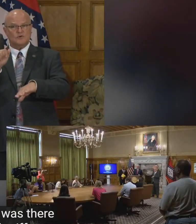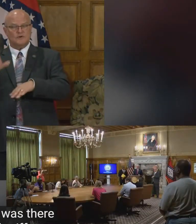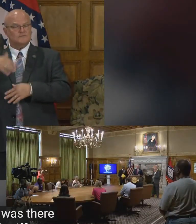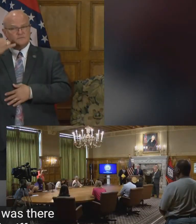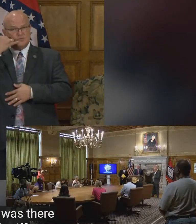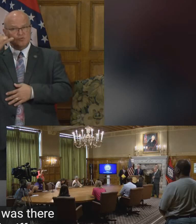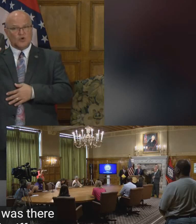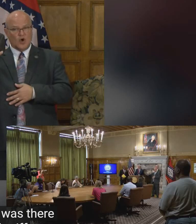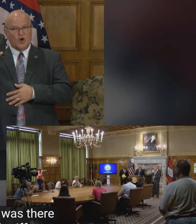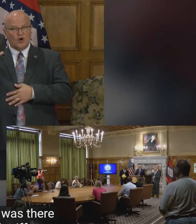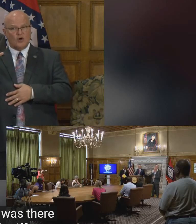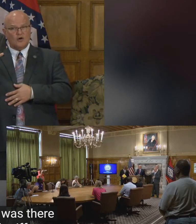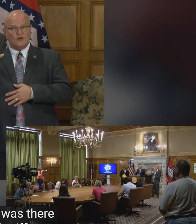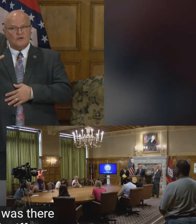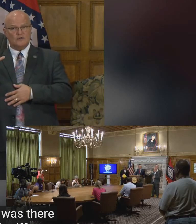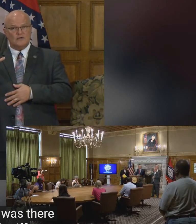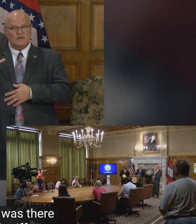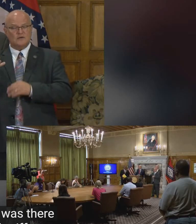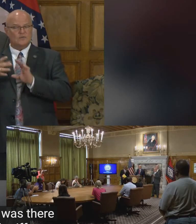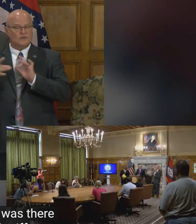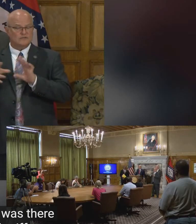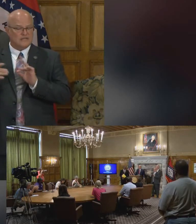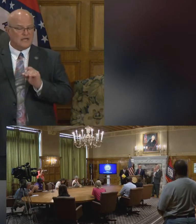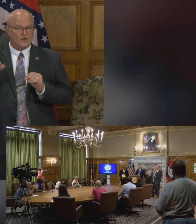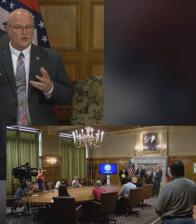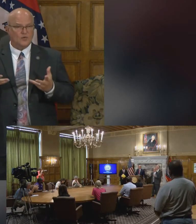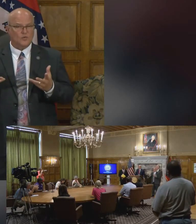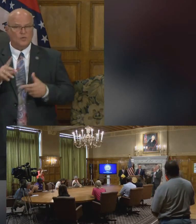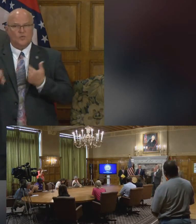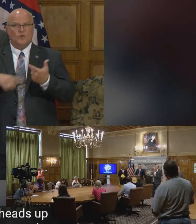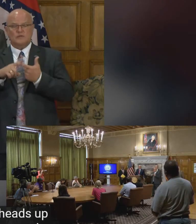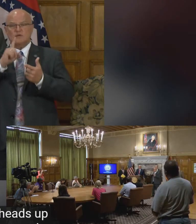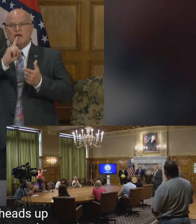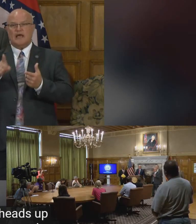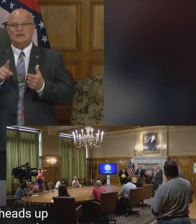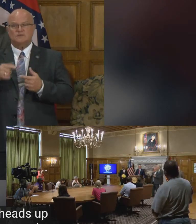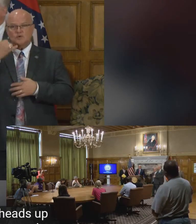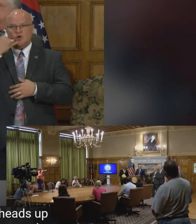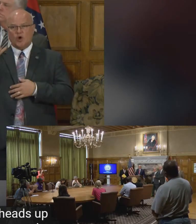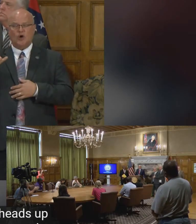give a heads up what you're going to say? Or when did you actually call him and why?